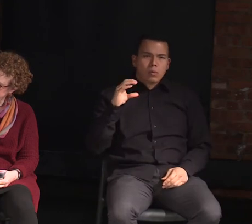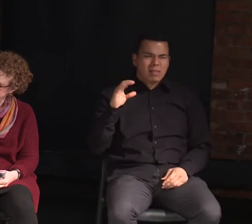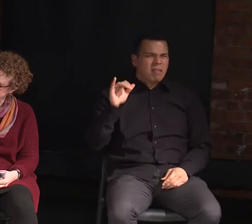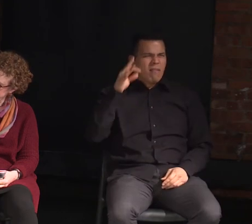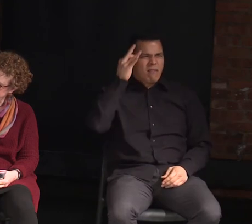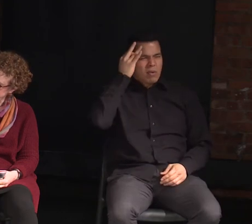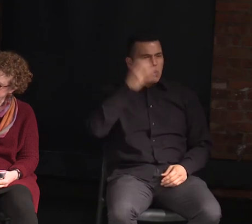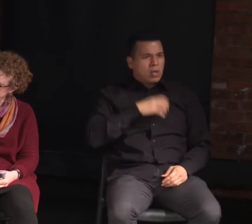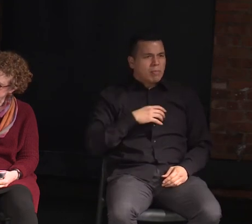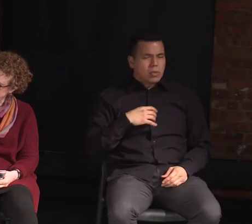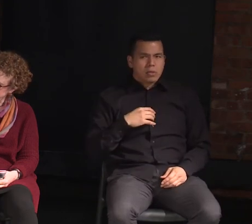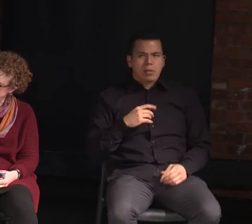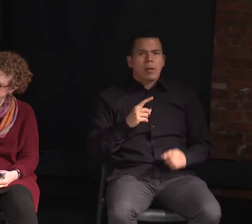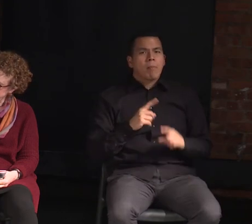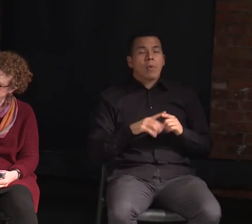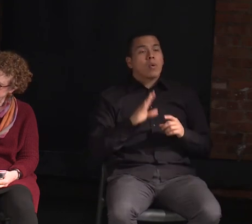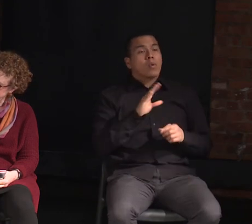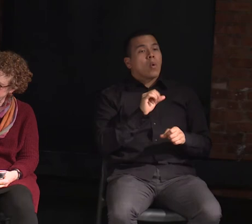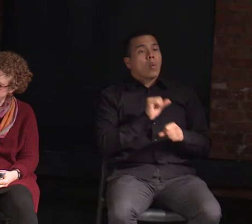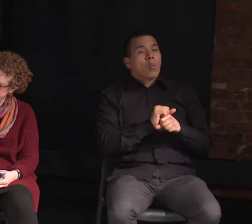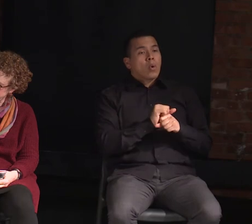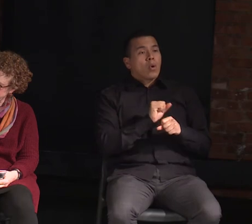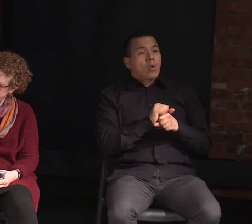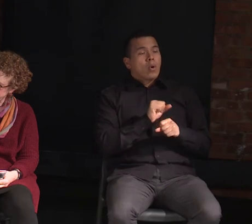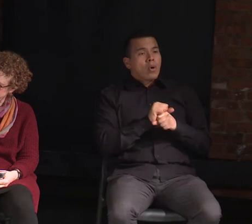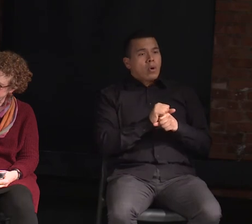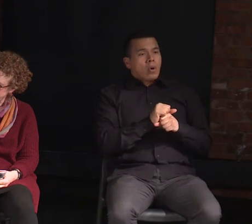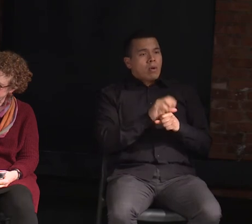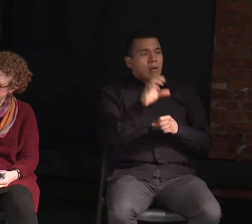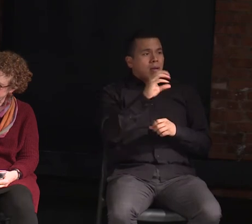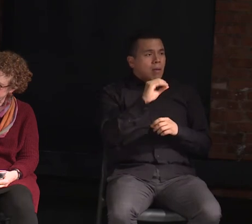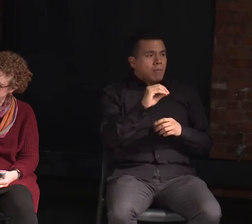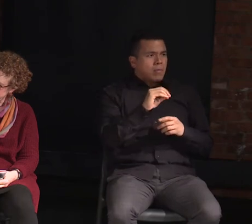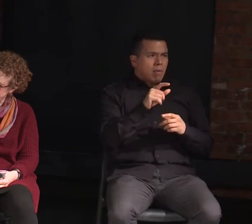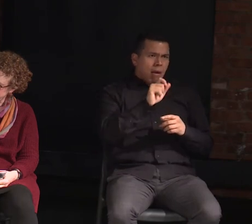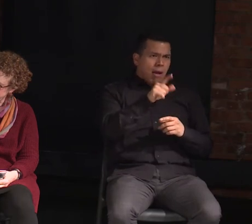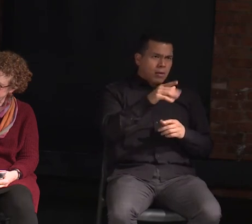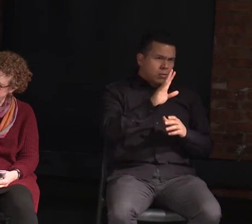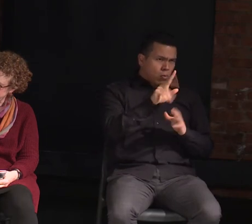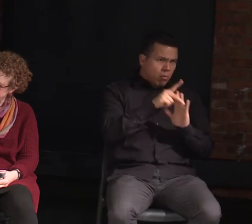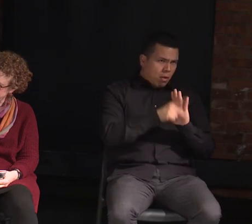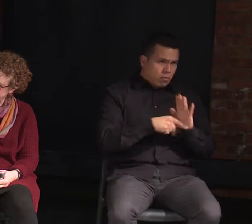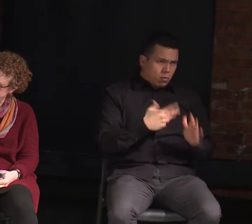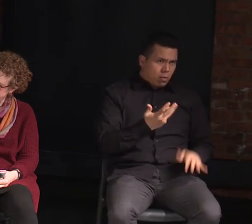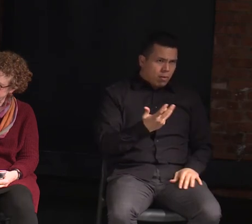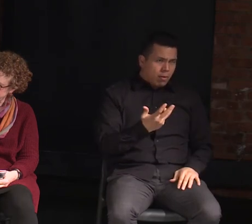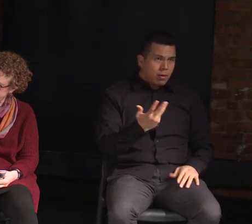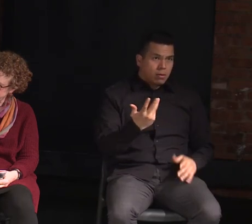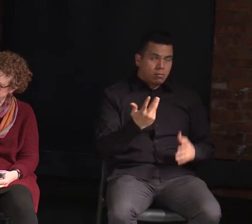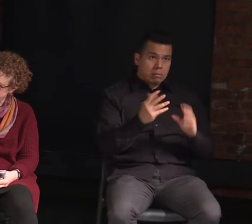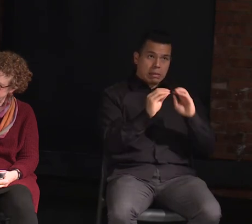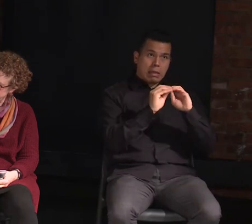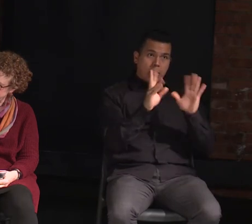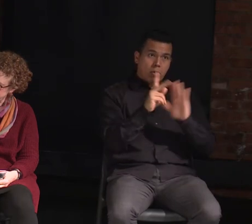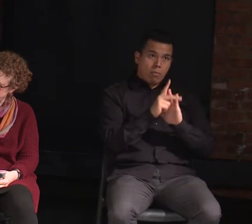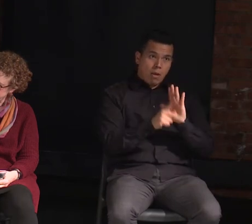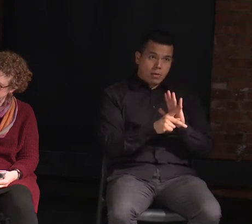Go to your workplace and ask do they have a policy, is it clear, and is there a way